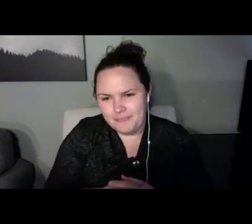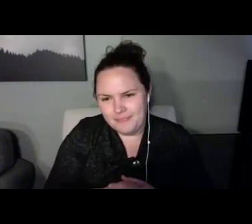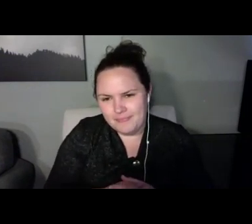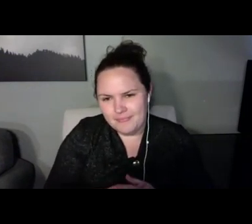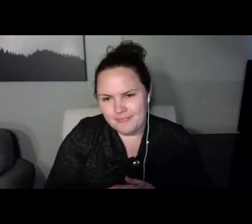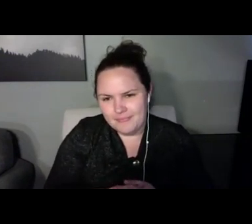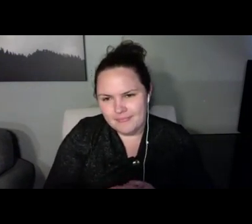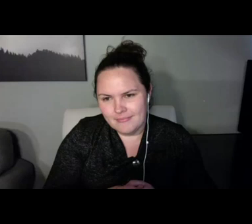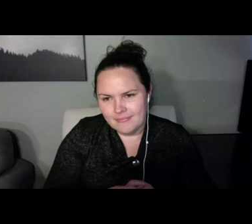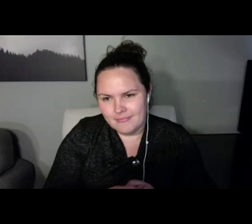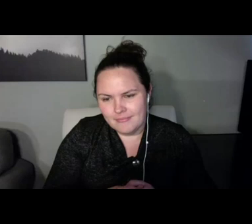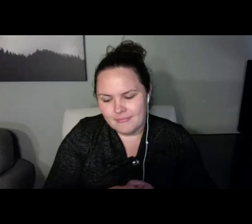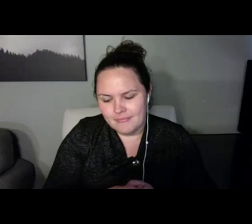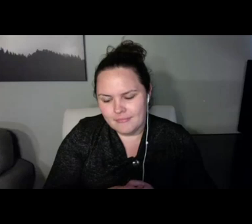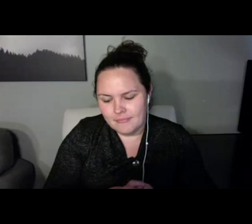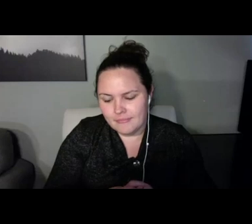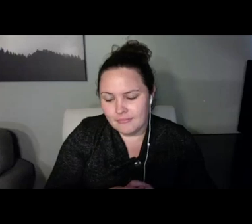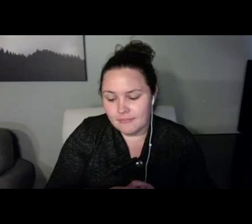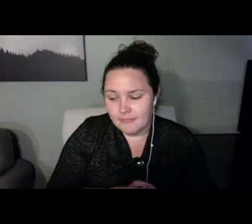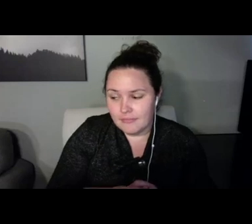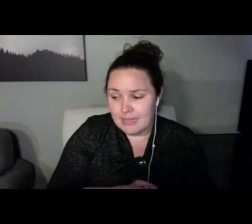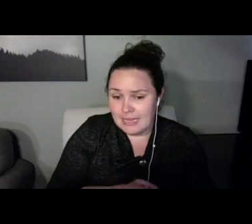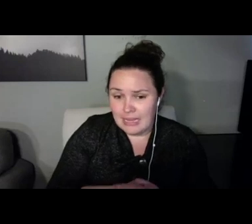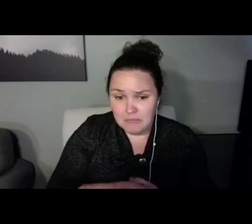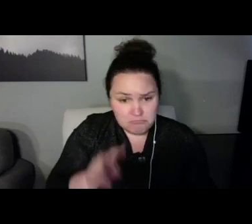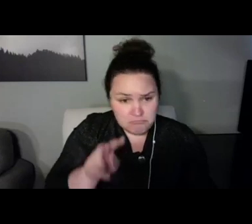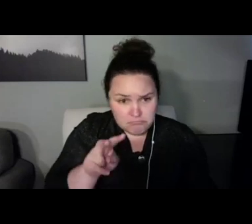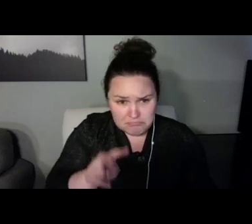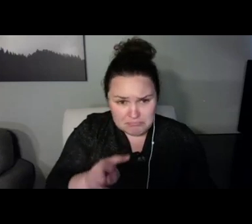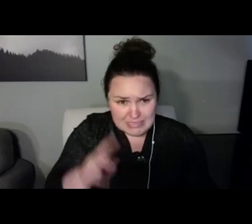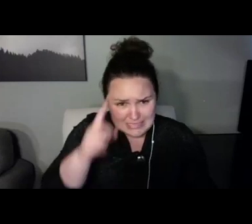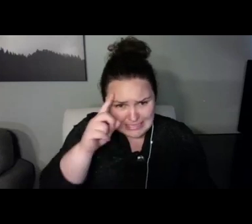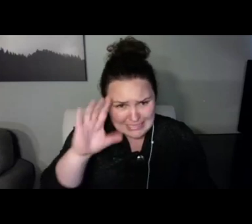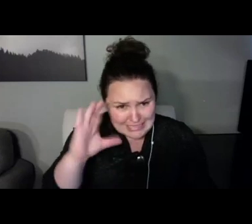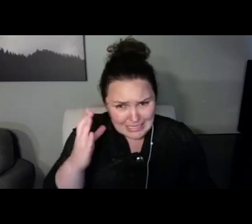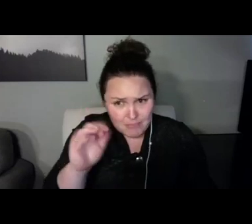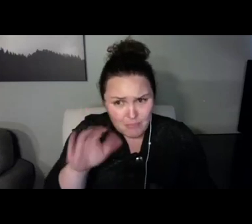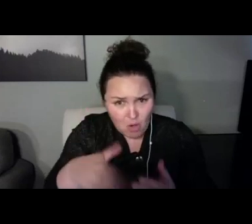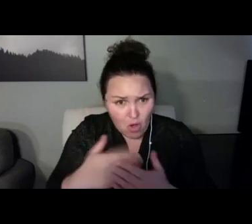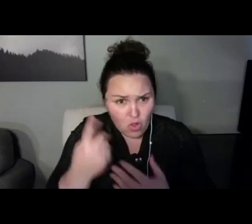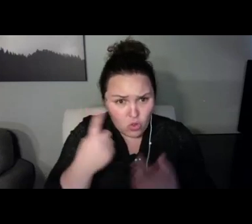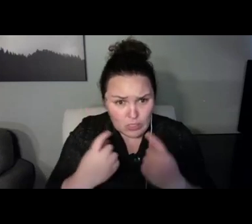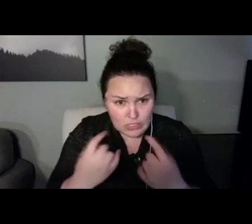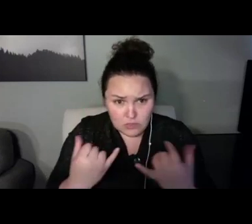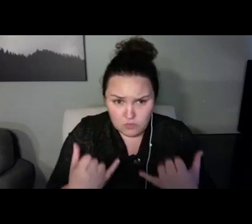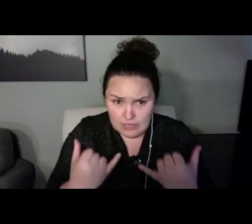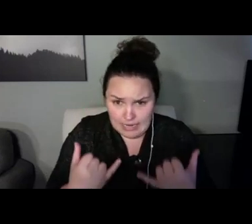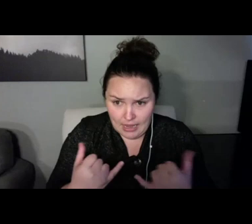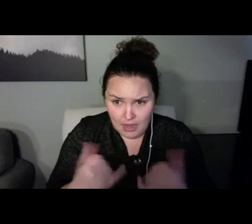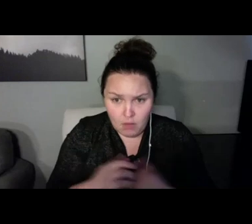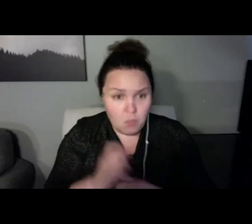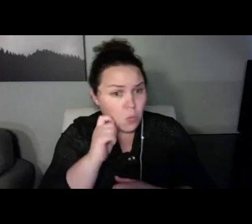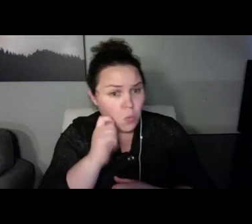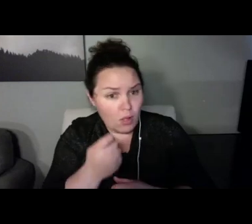Jen: And that's all the questions that I see right now. Eme: Cool. >> RJ: Okay this is RJ.